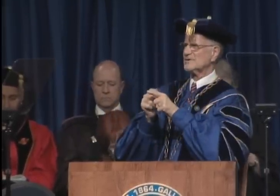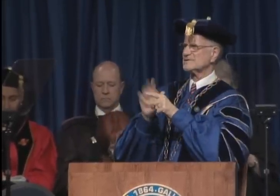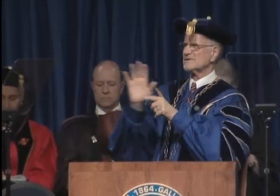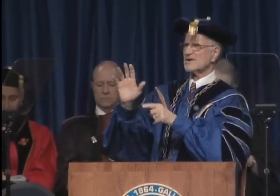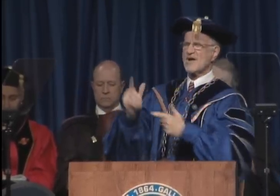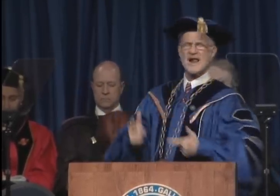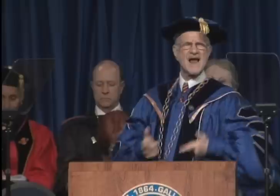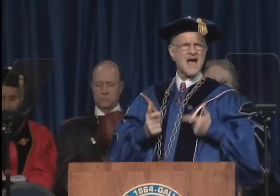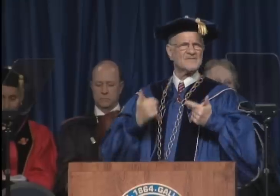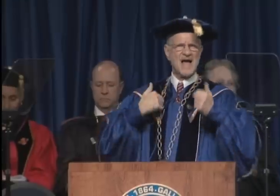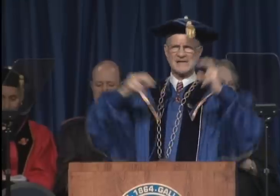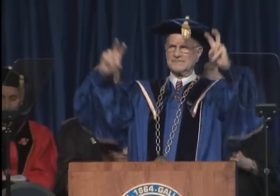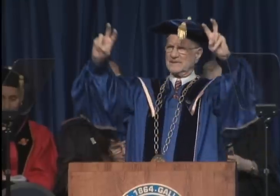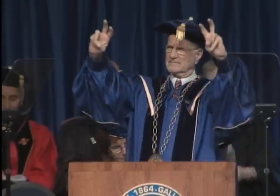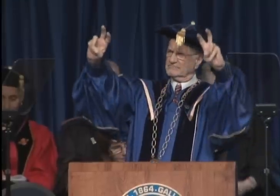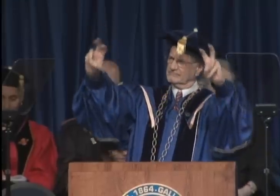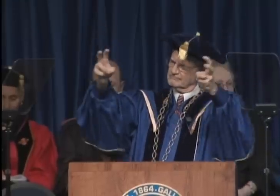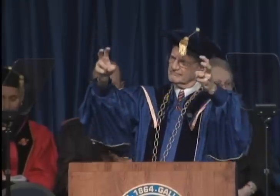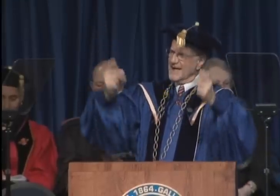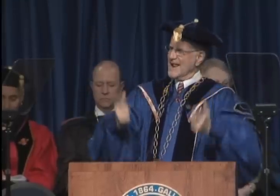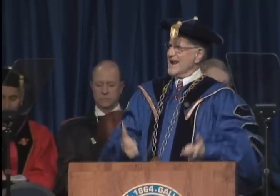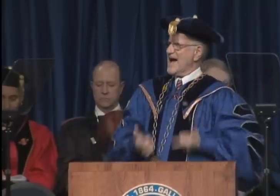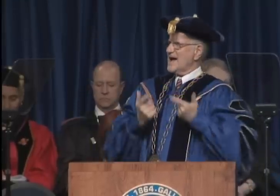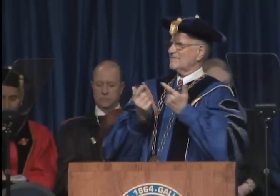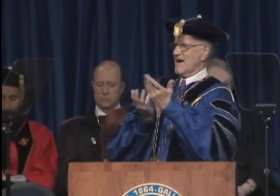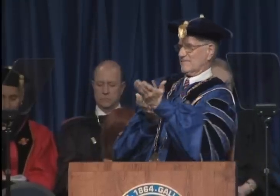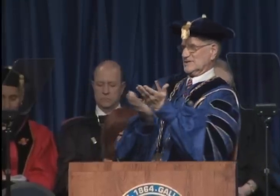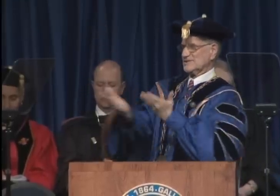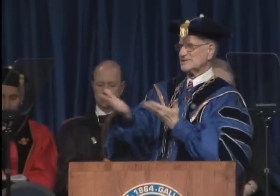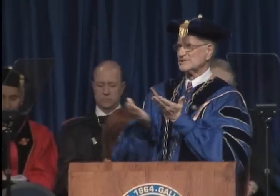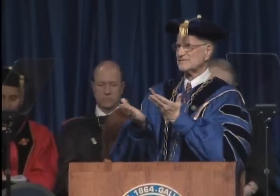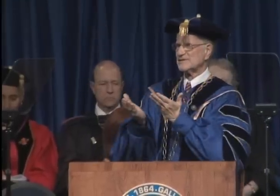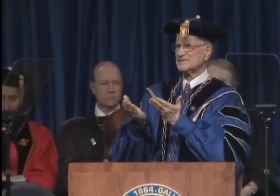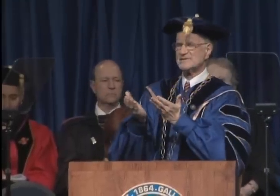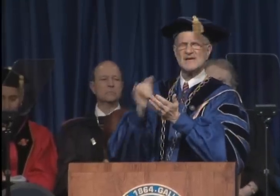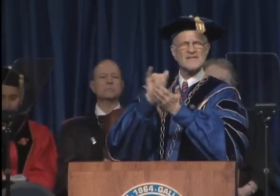Your life has been a "life of service."